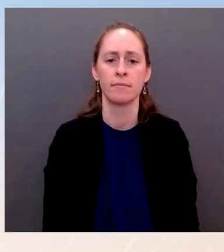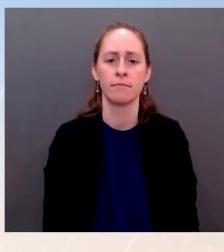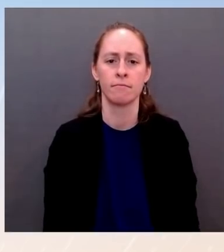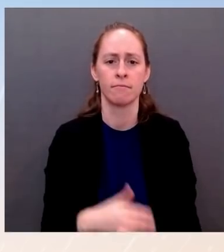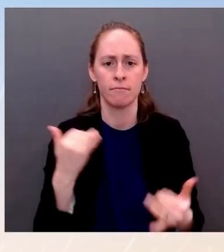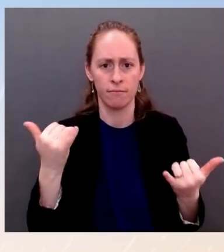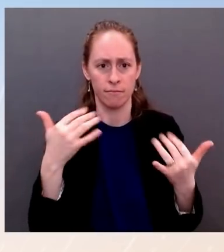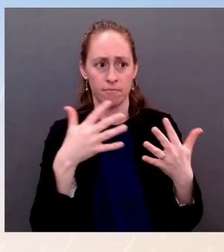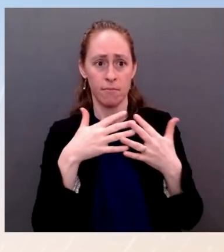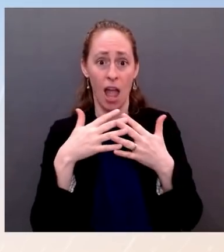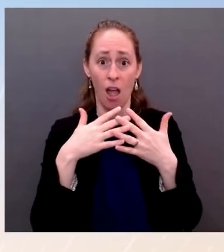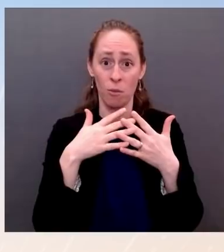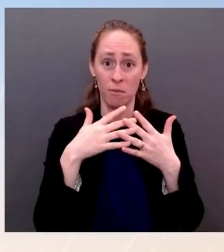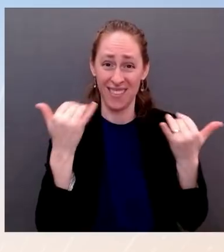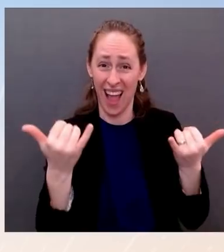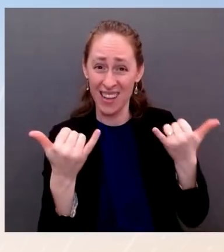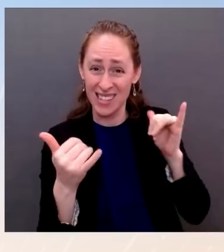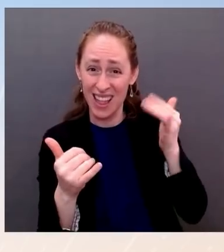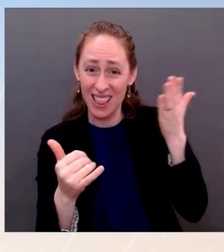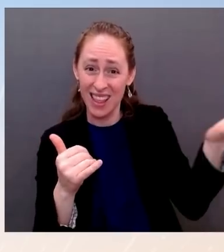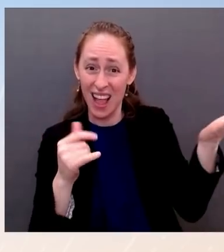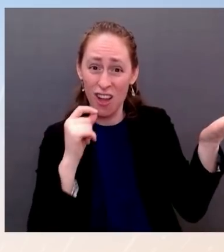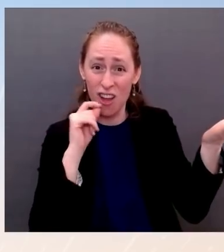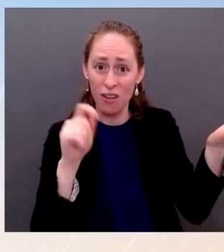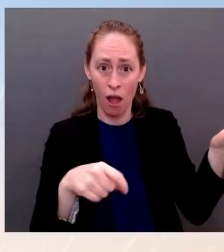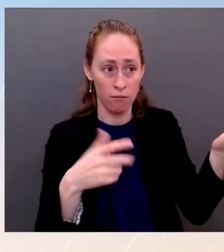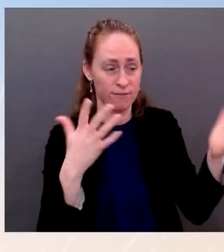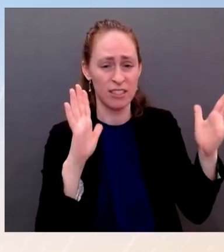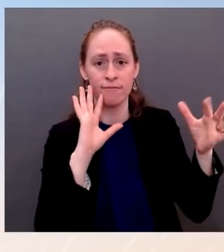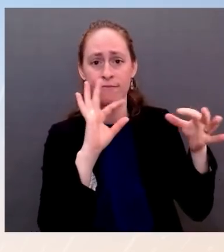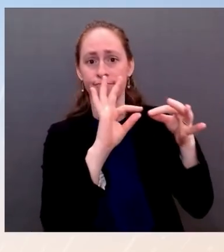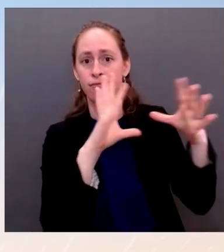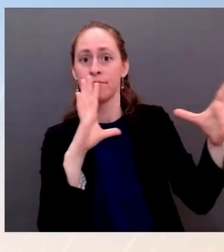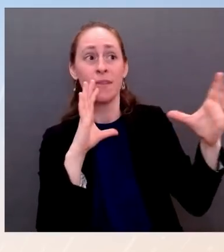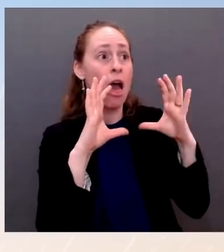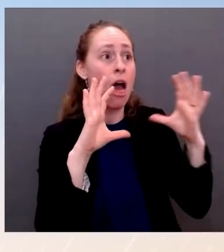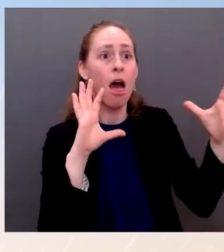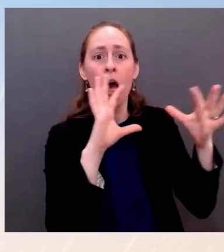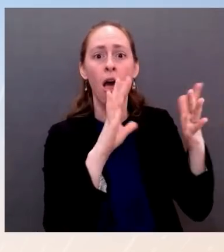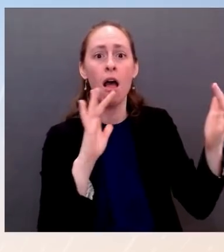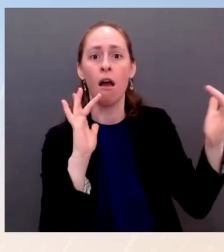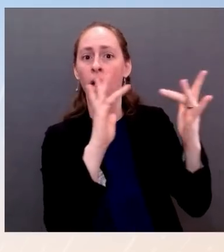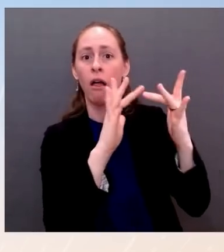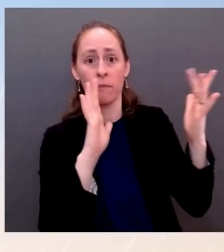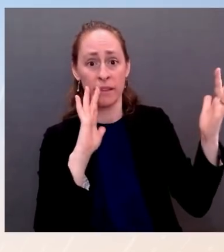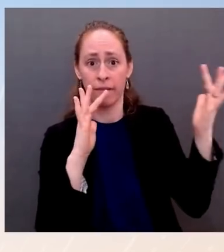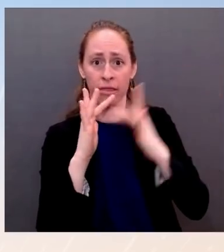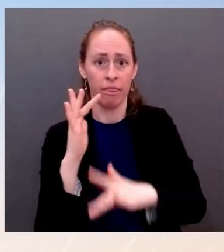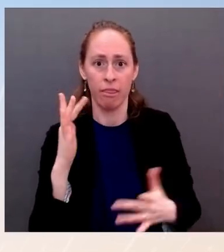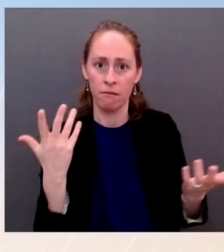No one would be able to count on air or rail or road departures once military action got underway.